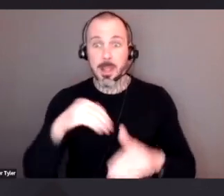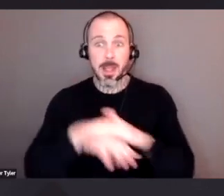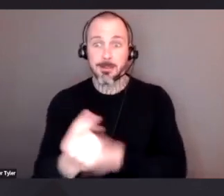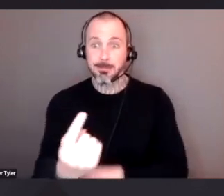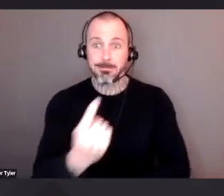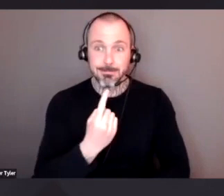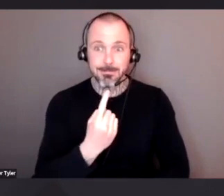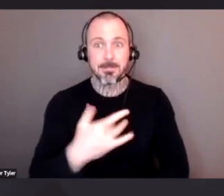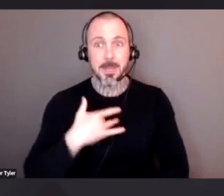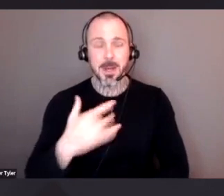our customer loyalty as well.